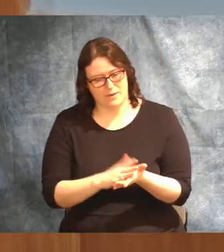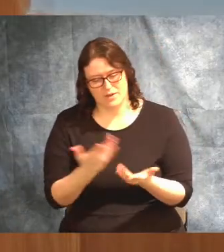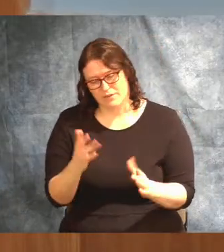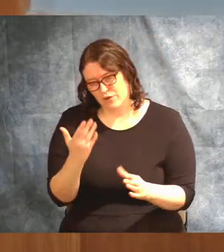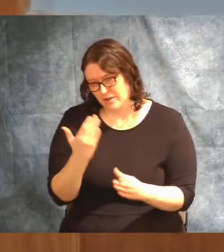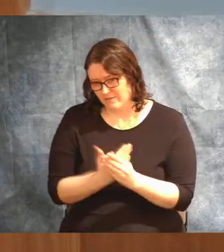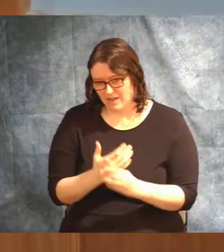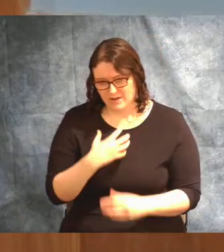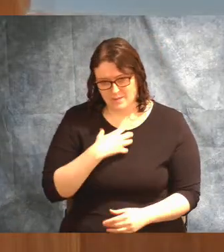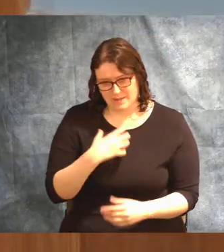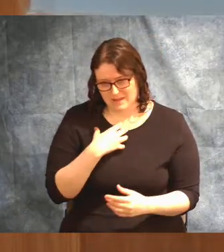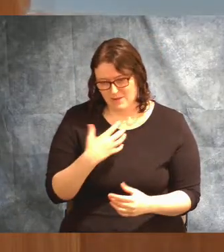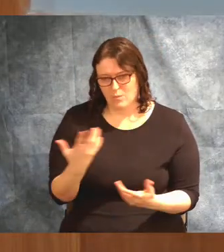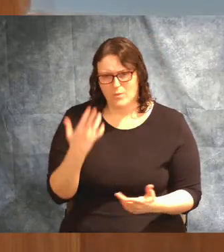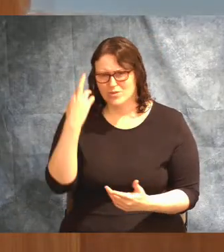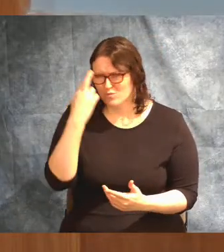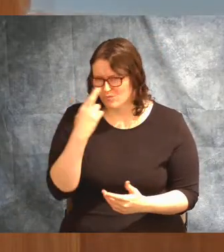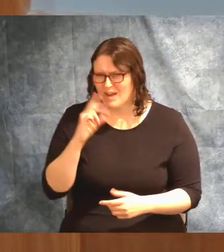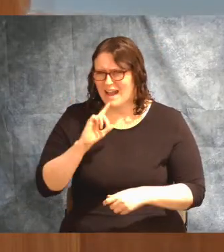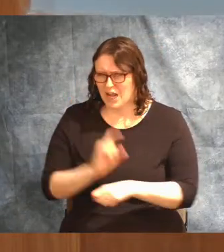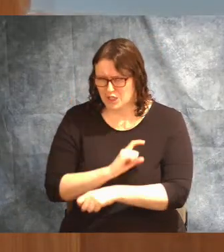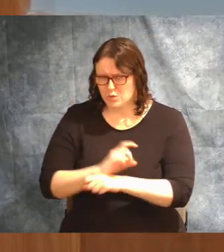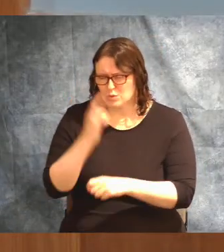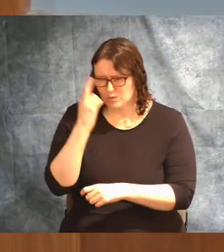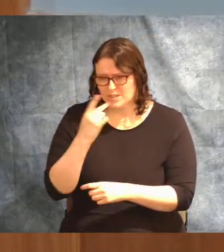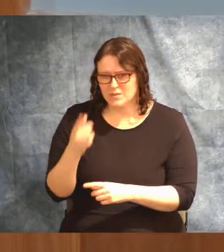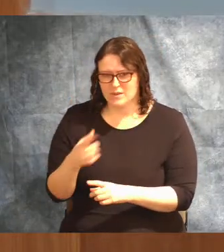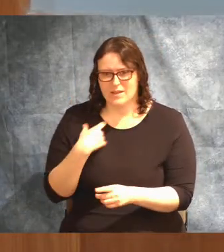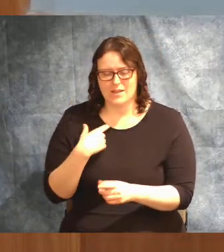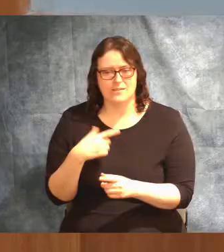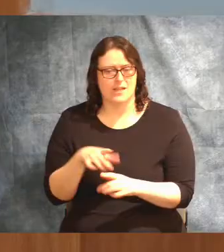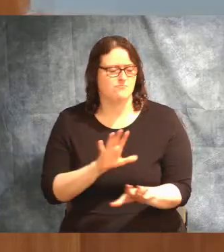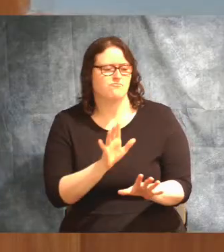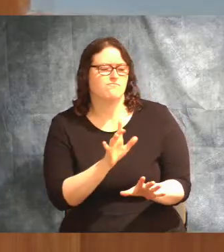want to know the real reason why they pulled that detail days before his event was set to happen.